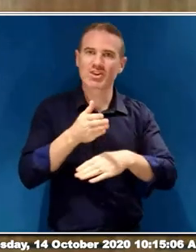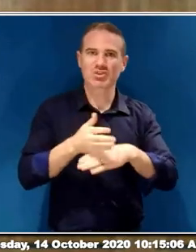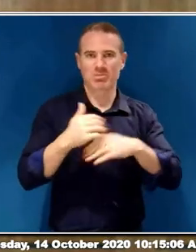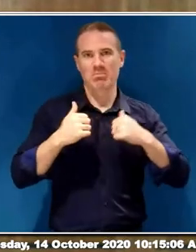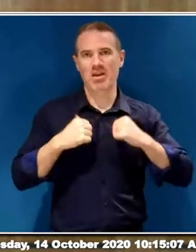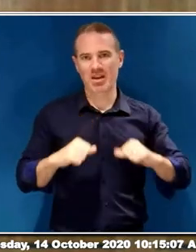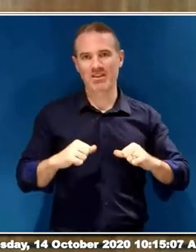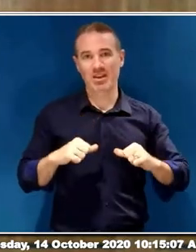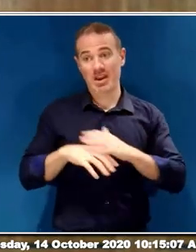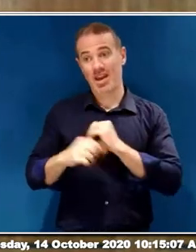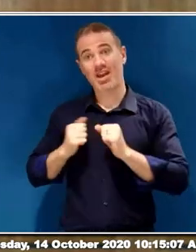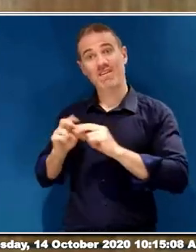What sort of things were they?